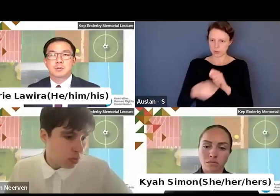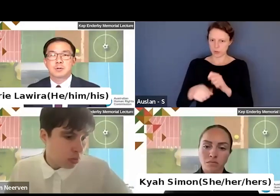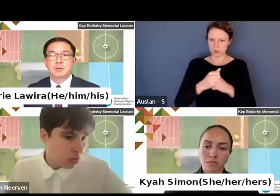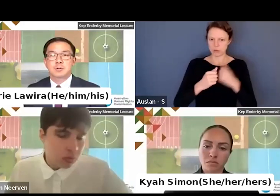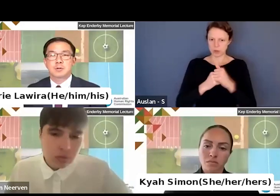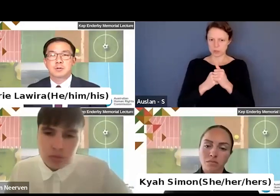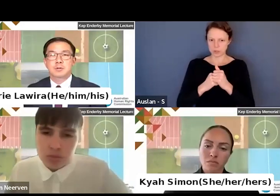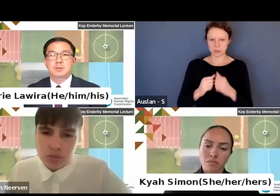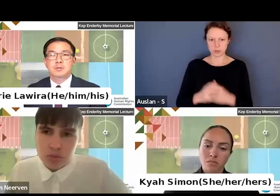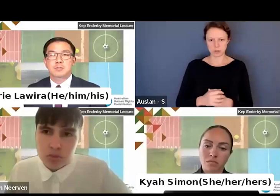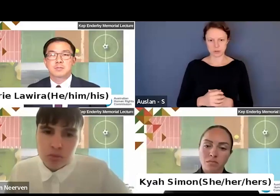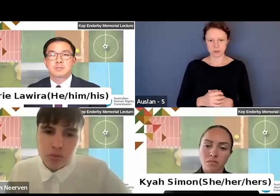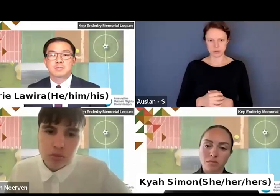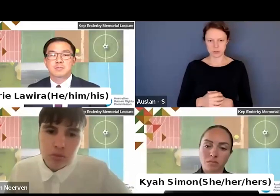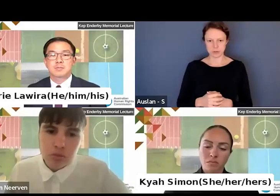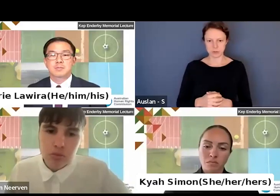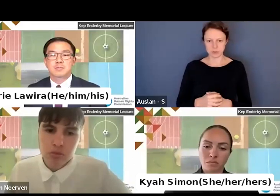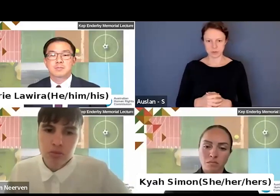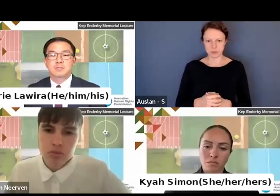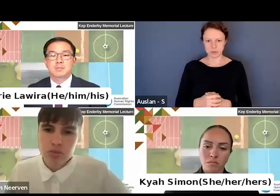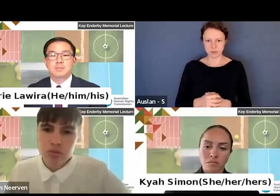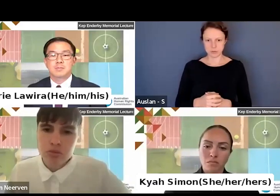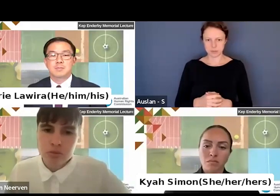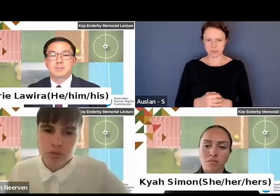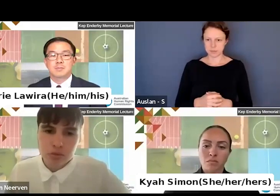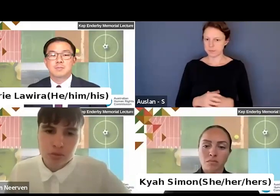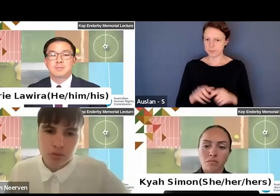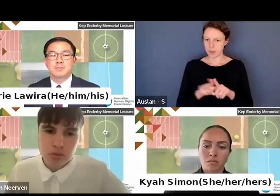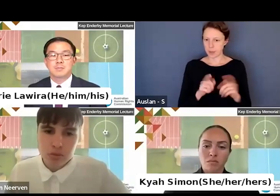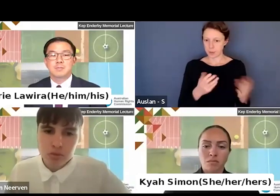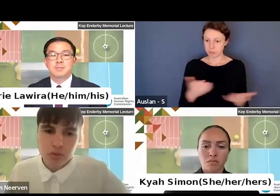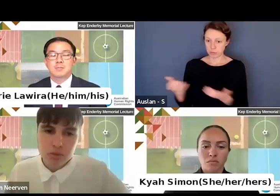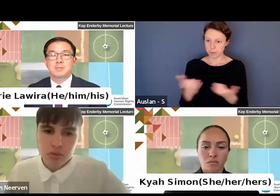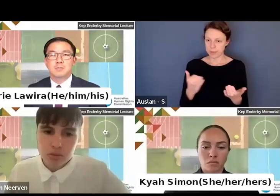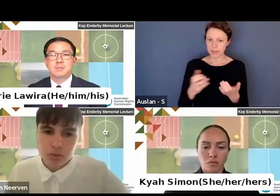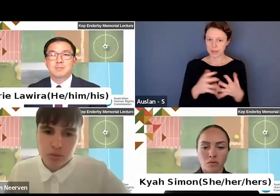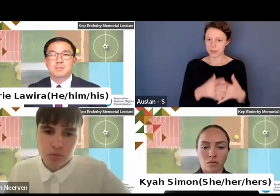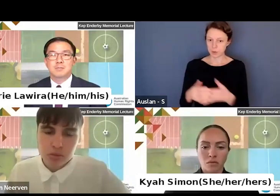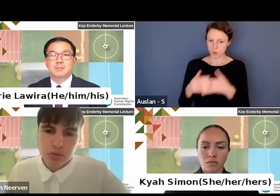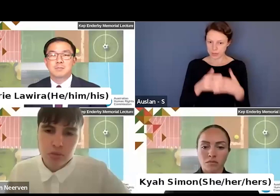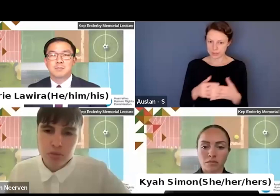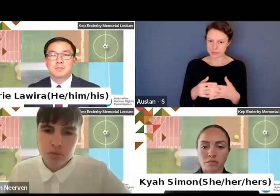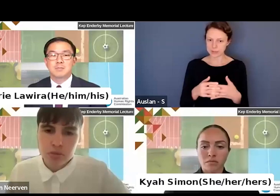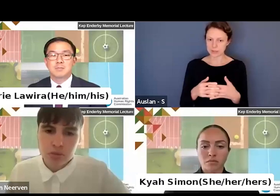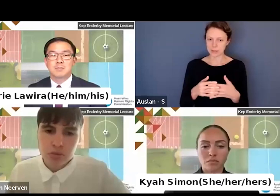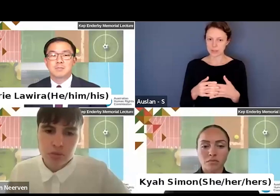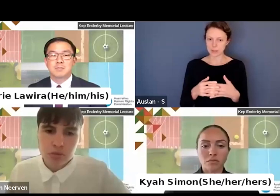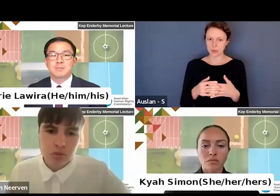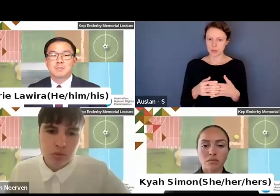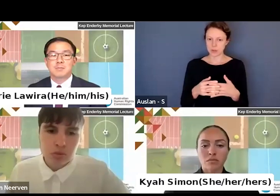which which originated in in rugby in the US, where you mentor for any position that is opened up in the sport,